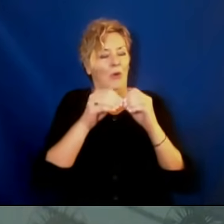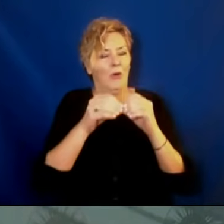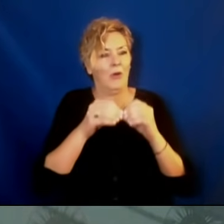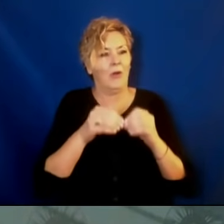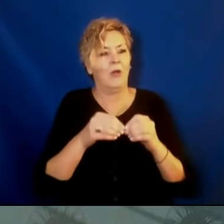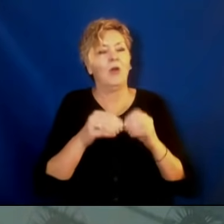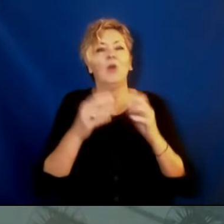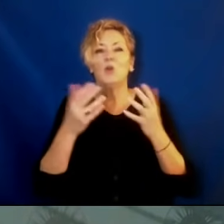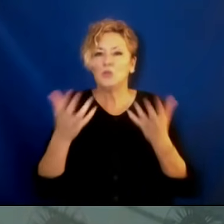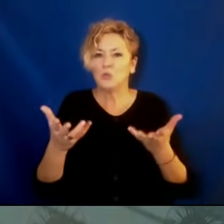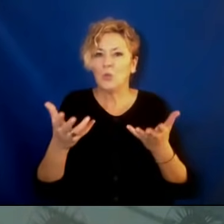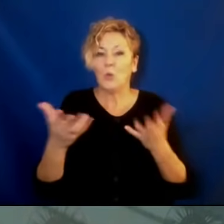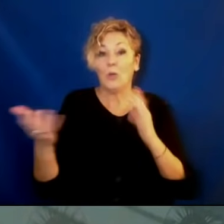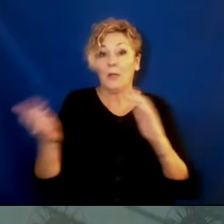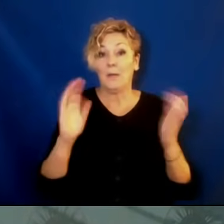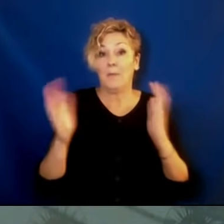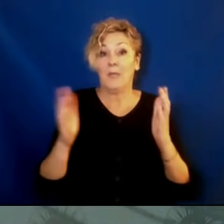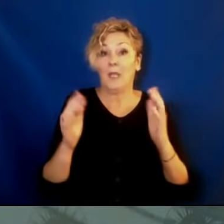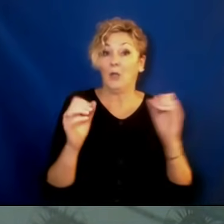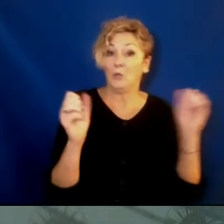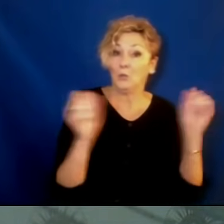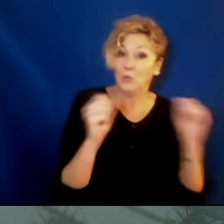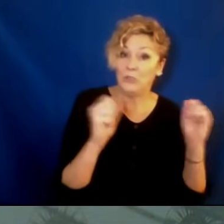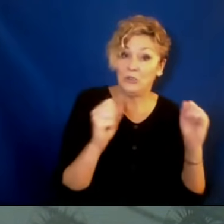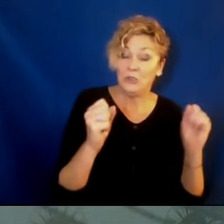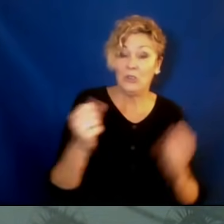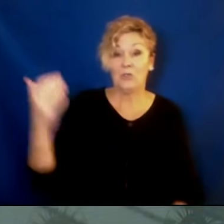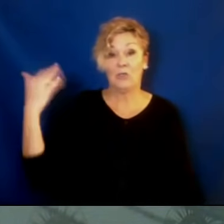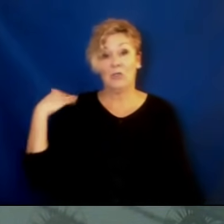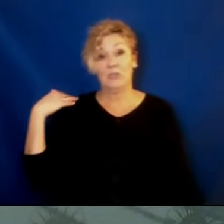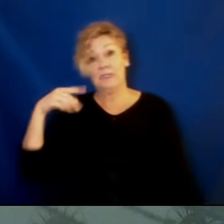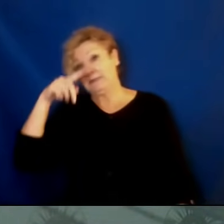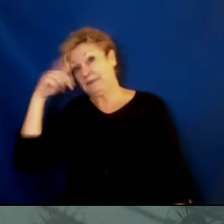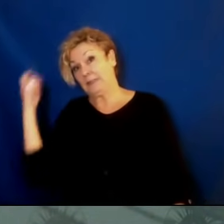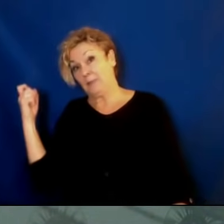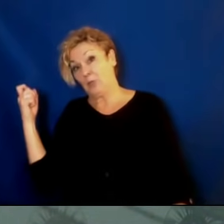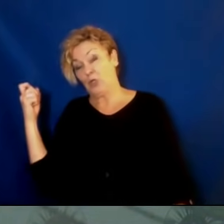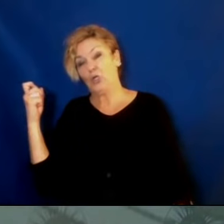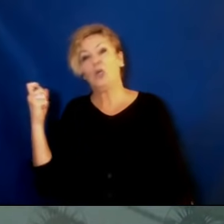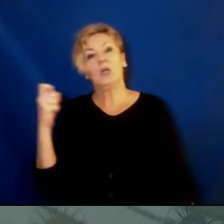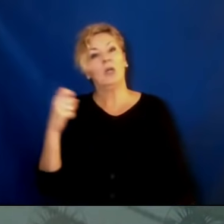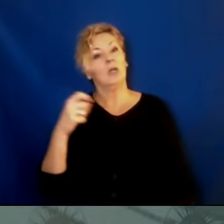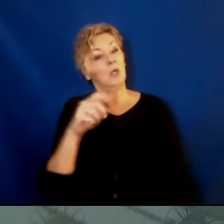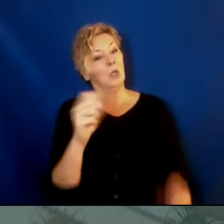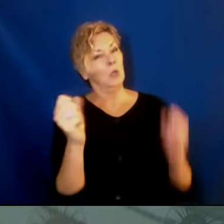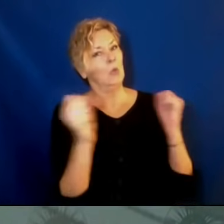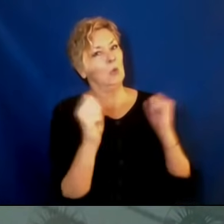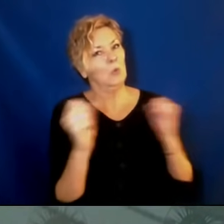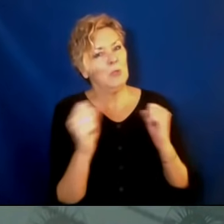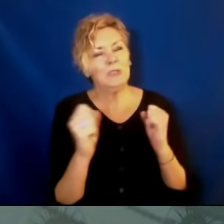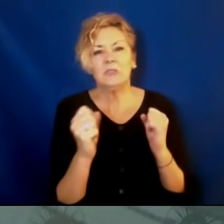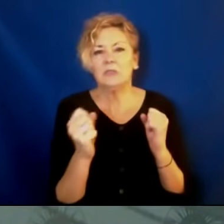in November and December when days are shorter, shorter by now like this weekend. At least at the end of the day